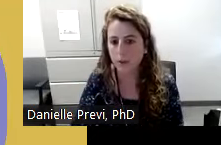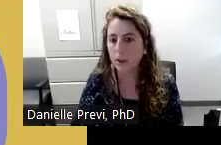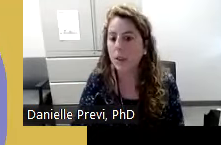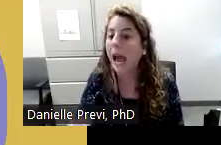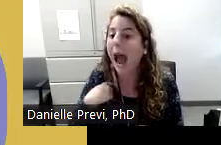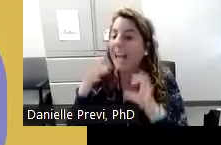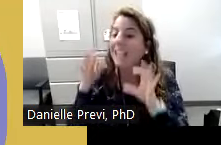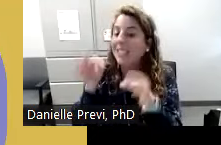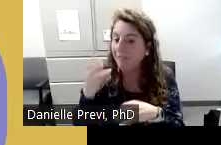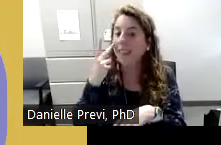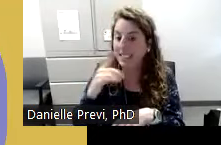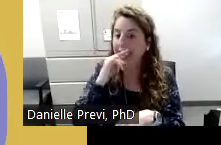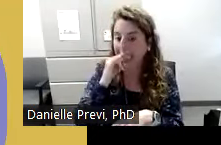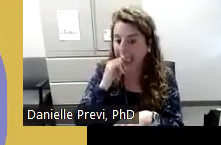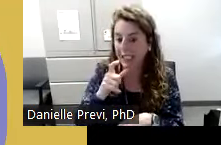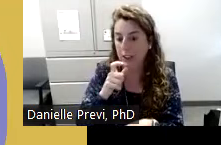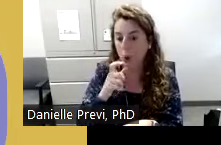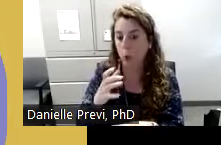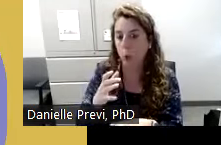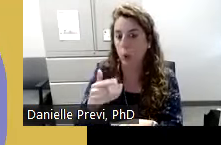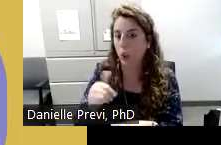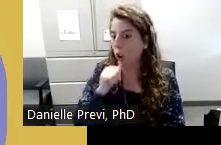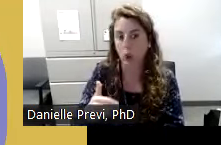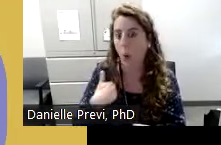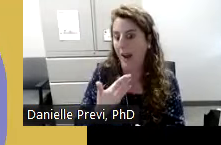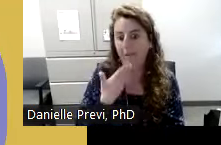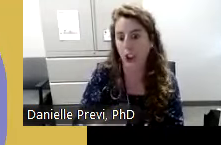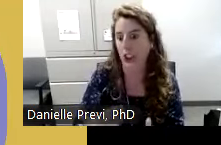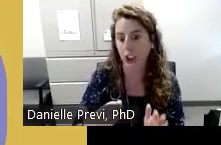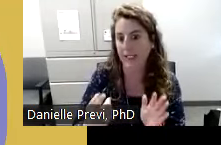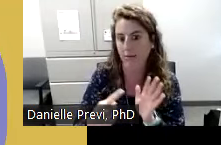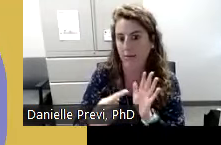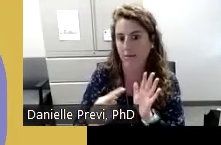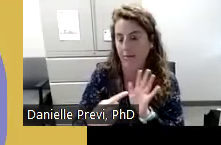is a lack of the auditory nerve, which is cranial nerve 8. I have seen patients who